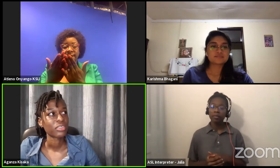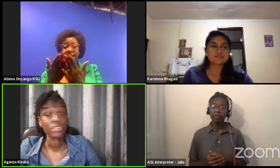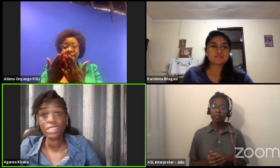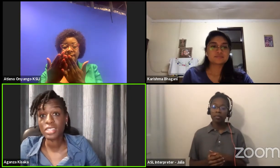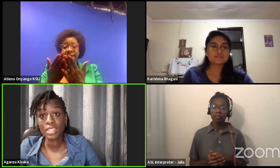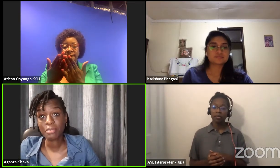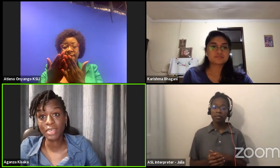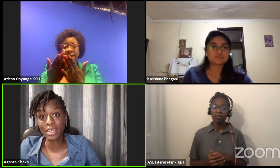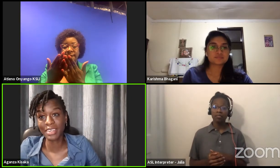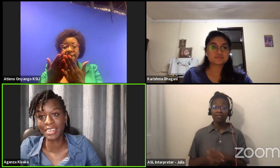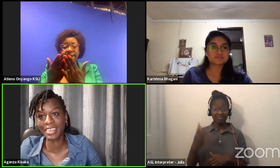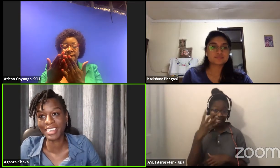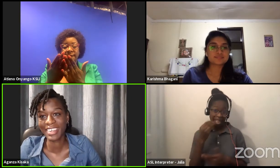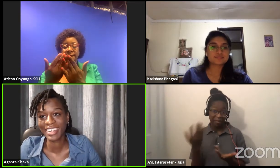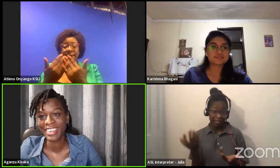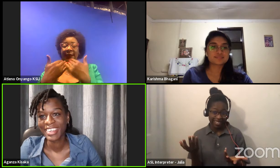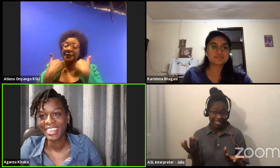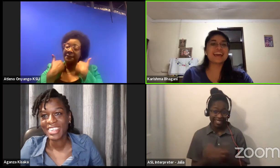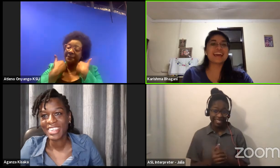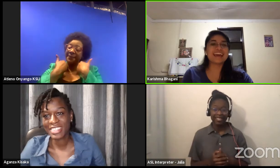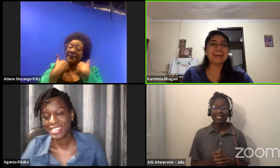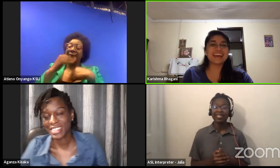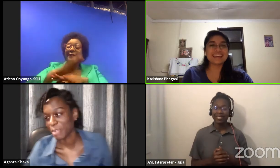good sleep.